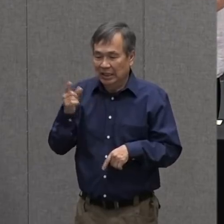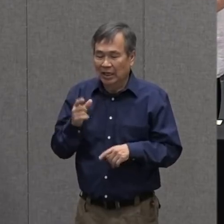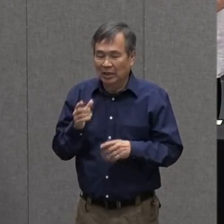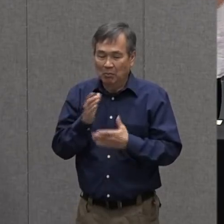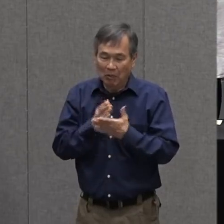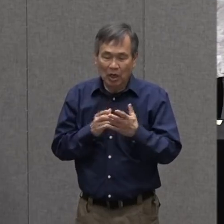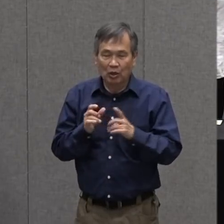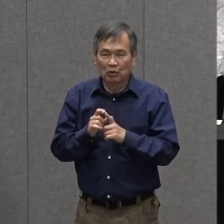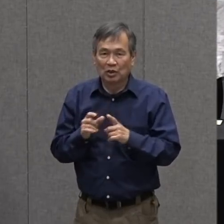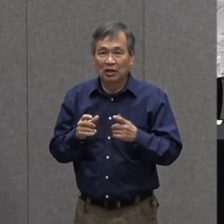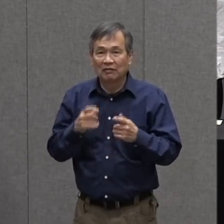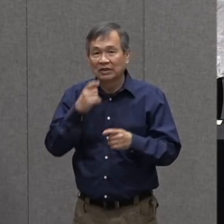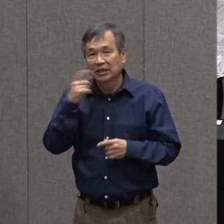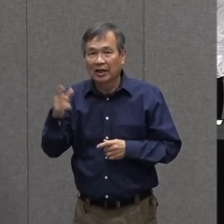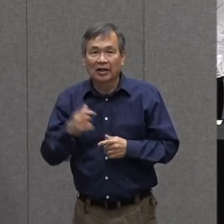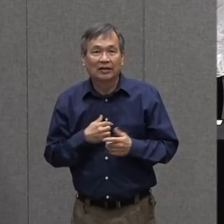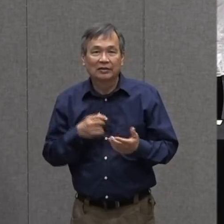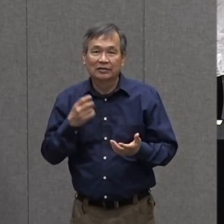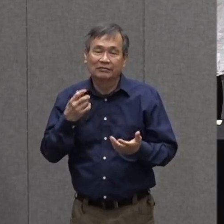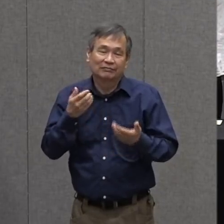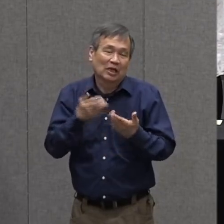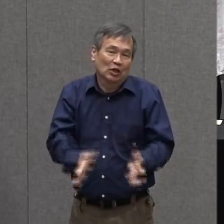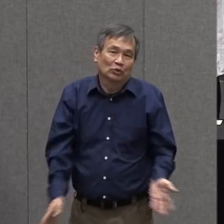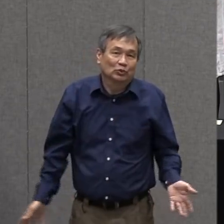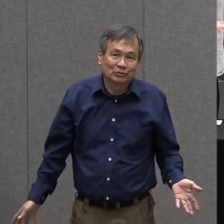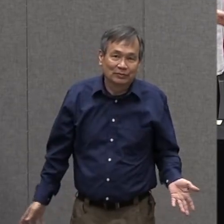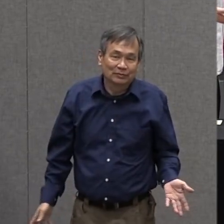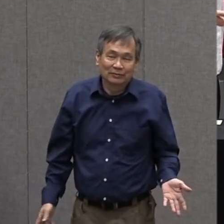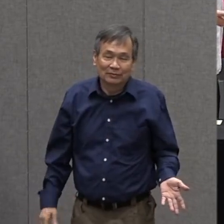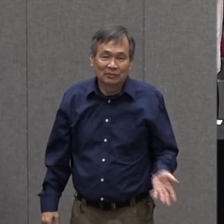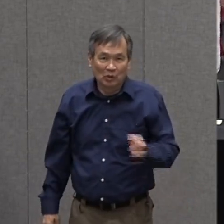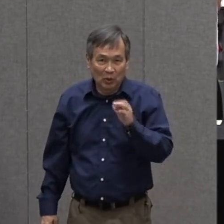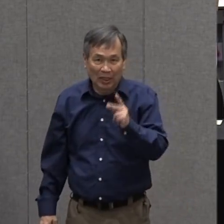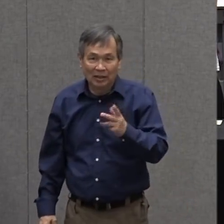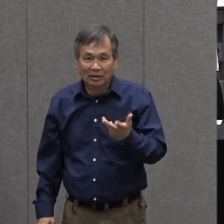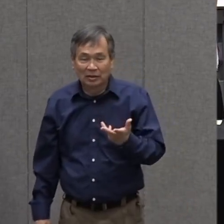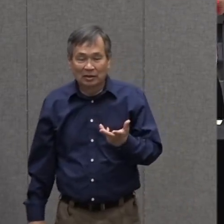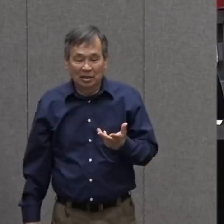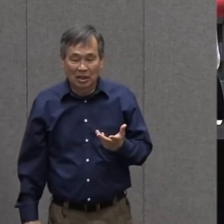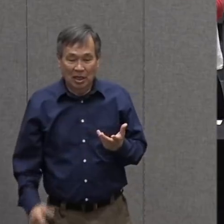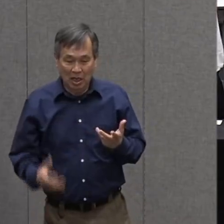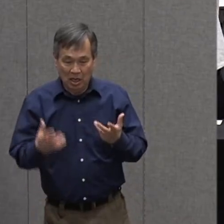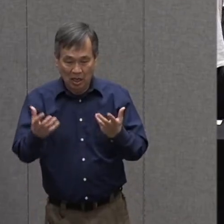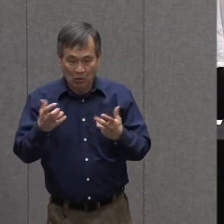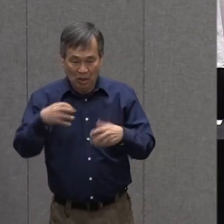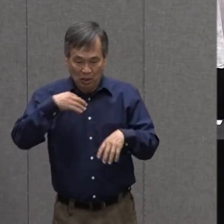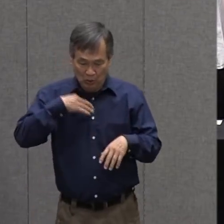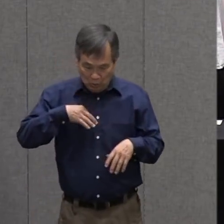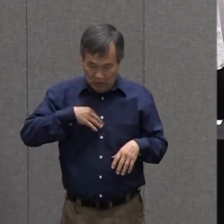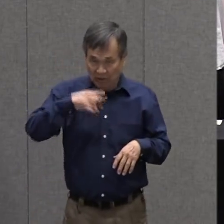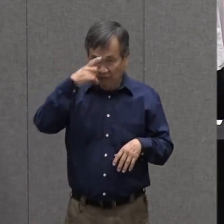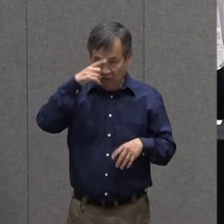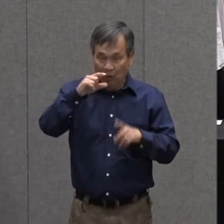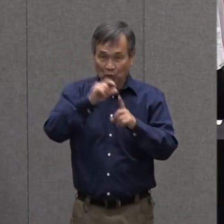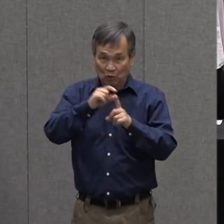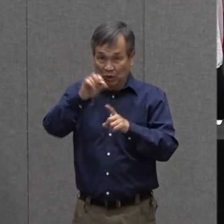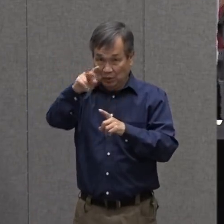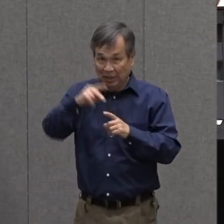then I lose my turn and sheep we're not gonna get credit for that. Okay? So I wanna get credit for the words that I got. Okay.